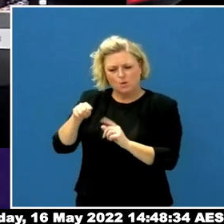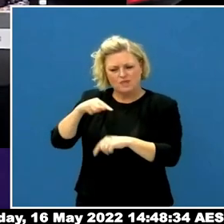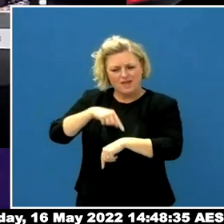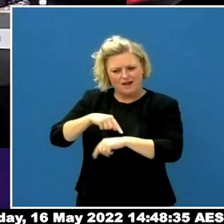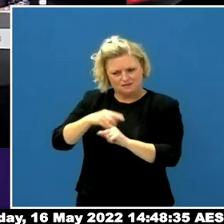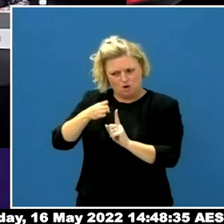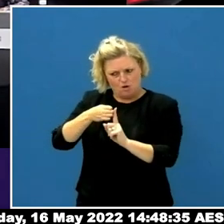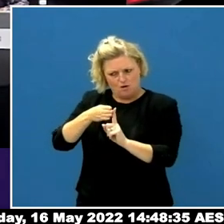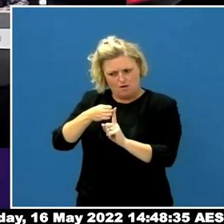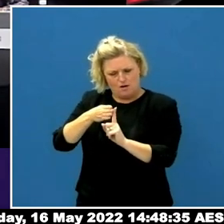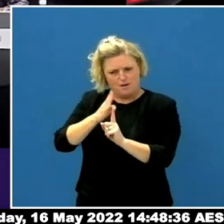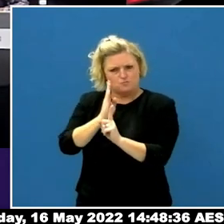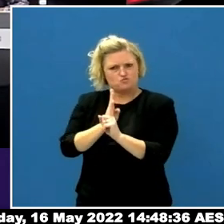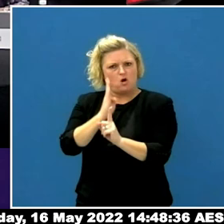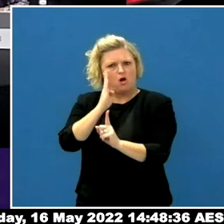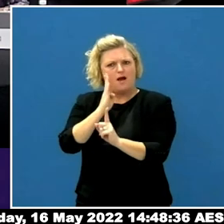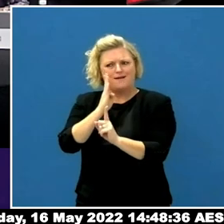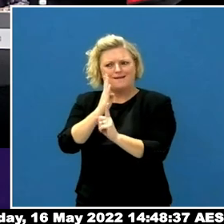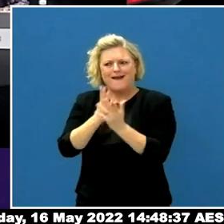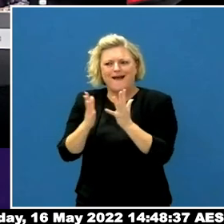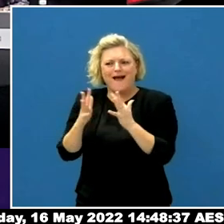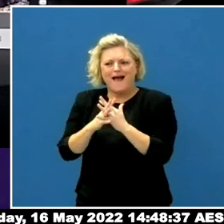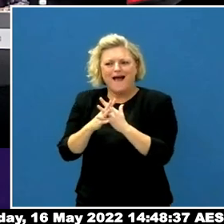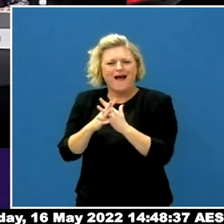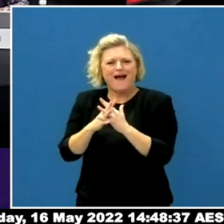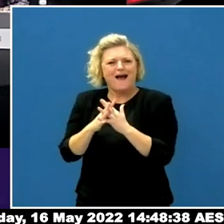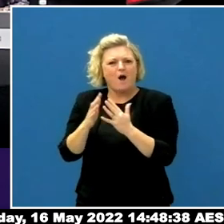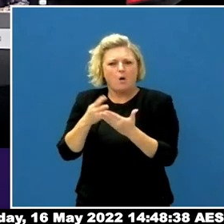Was there a monthly bill and who did it come to and who paid it?